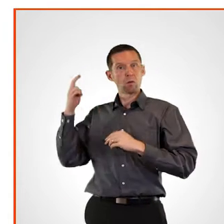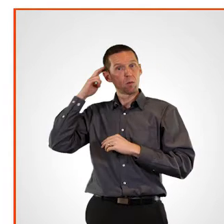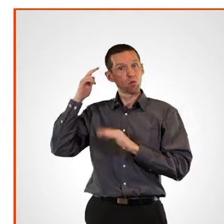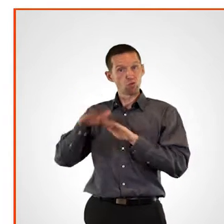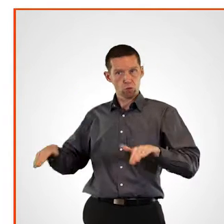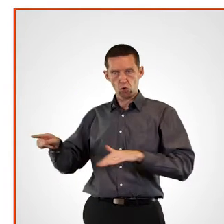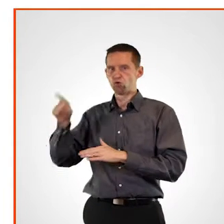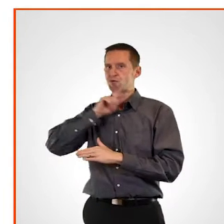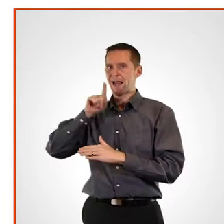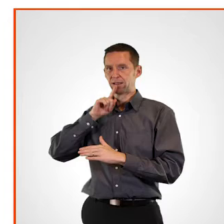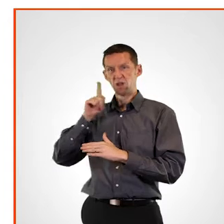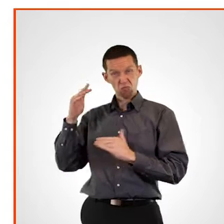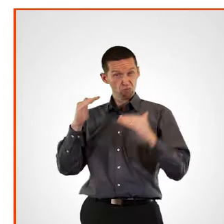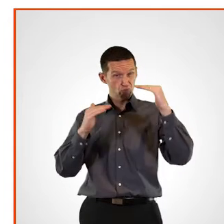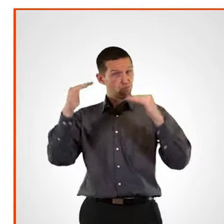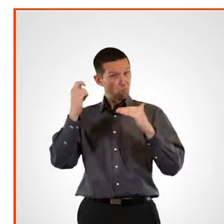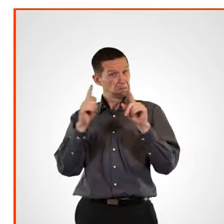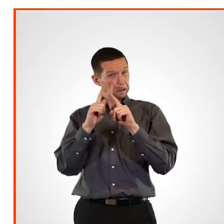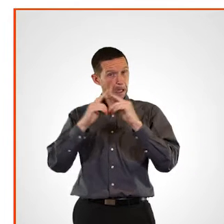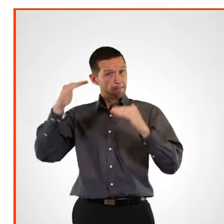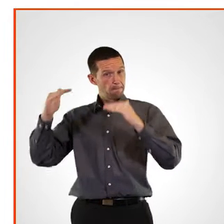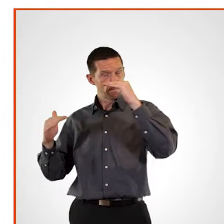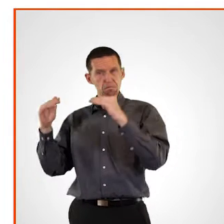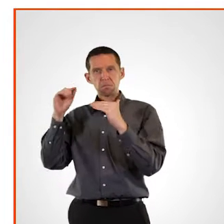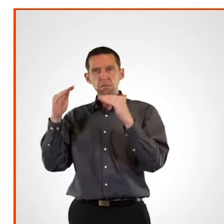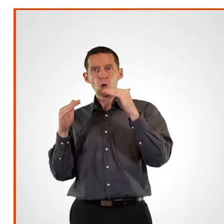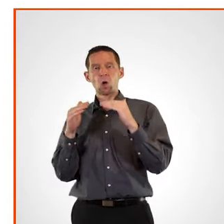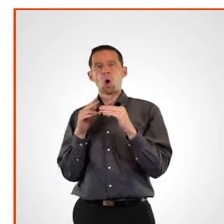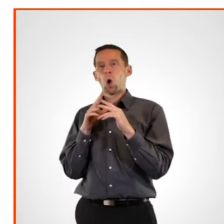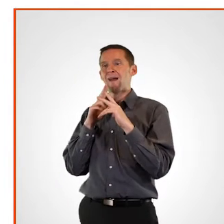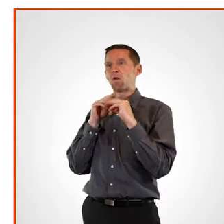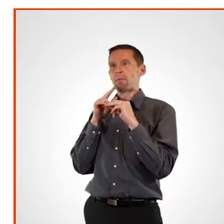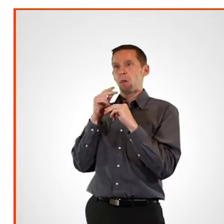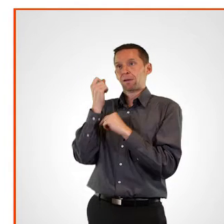and what you see is they were pretty evenly matched. There was a slight difference there in verbal comprehension